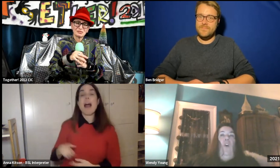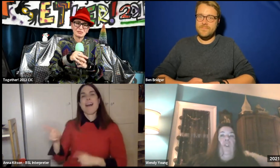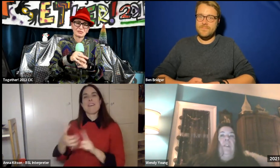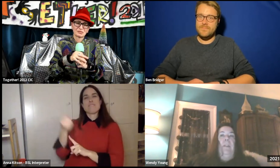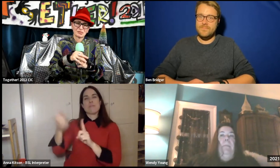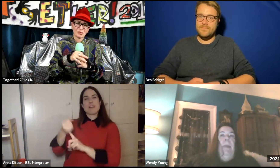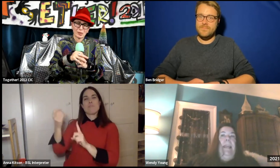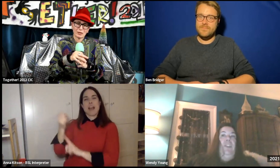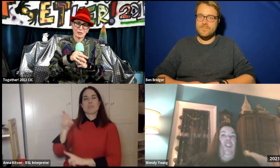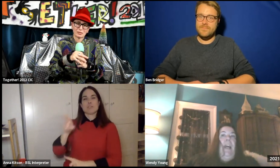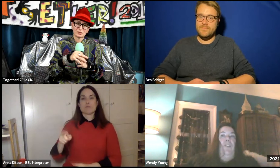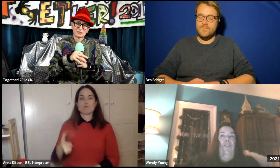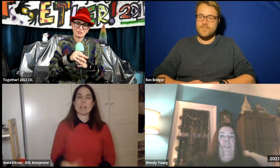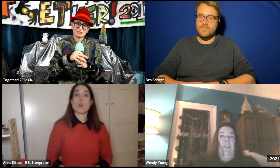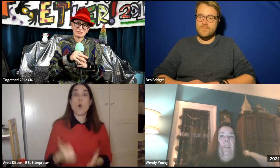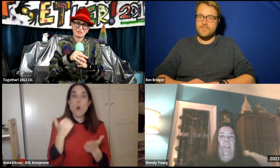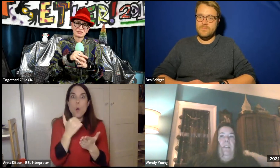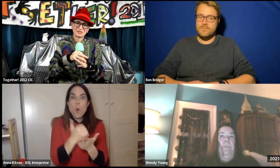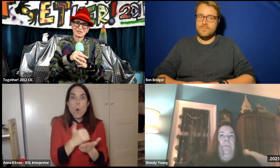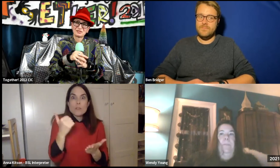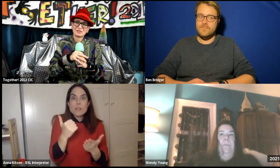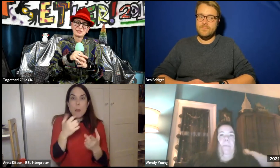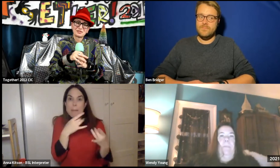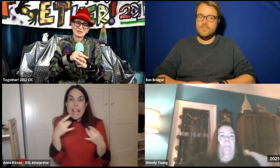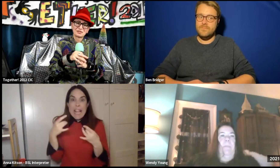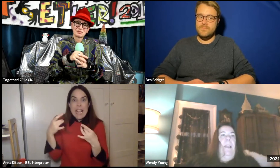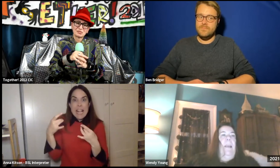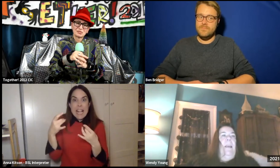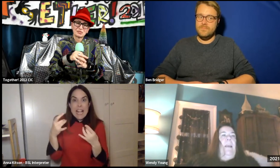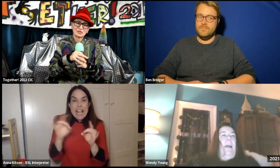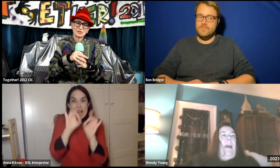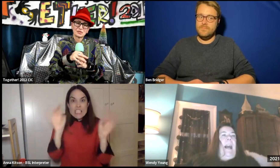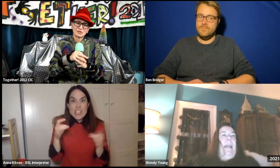So this is awesome enchantress.